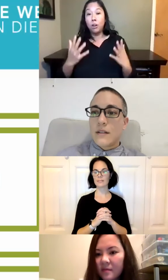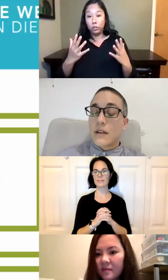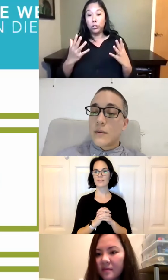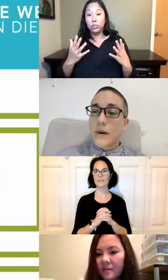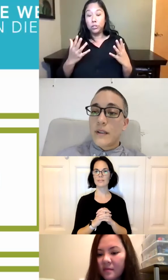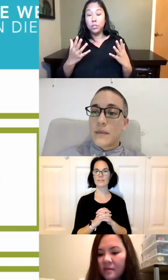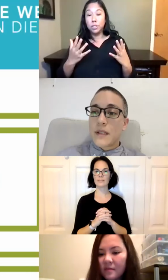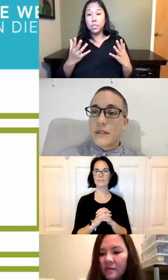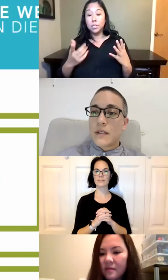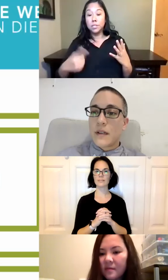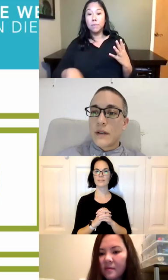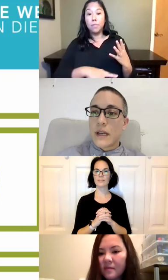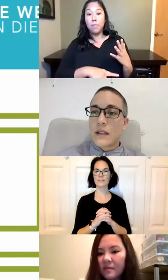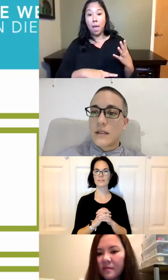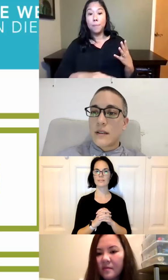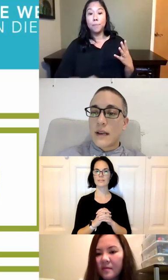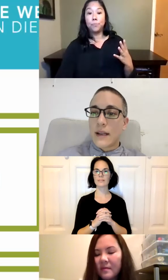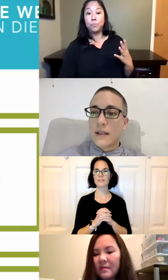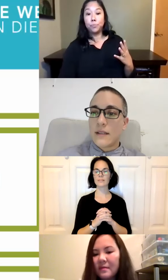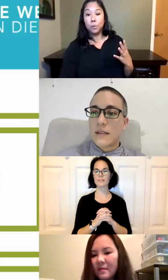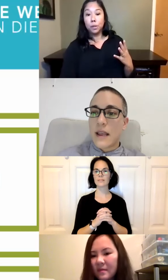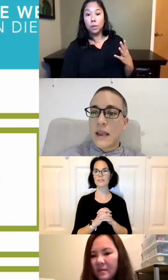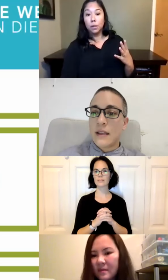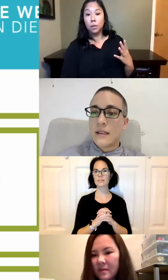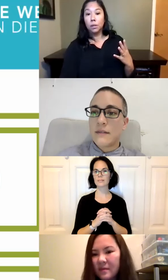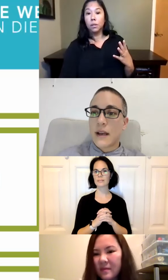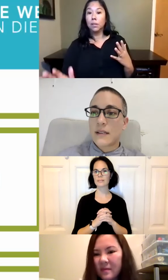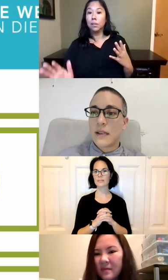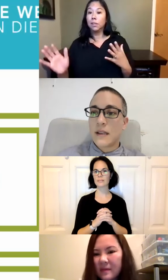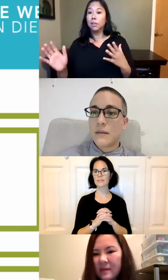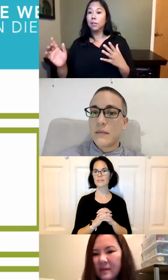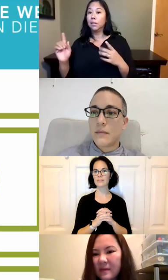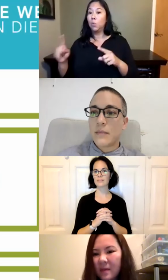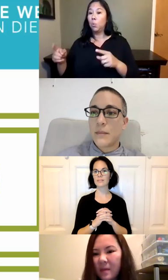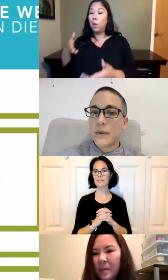took it upon themselves to go against the guidance and vaccinate people